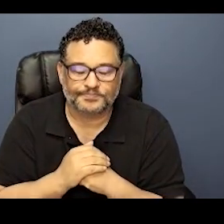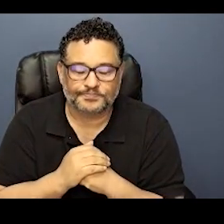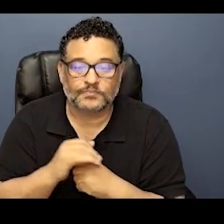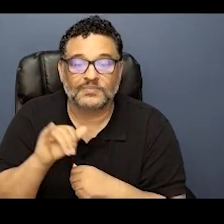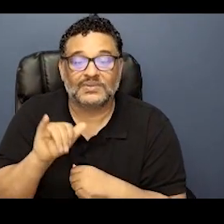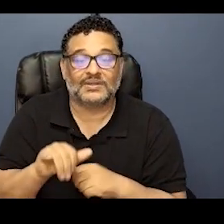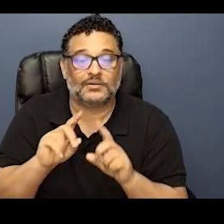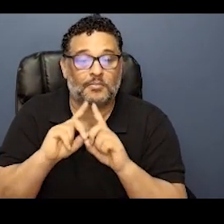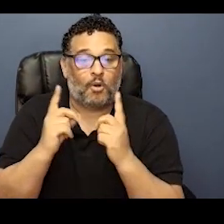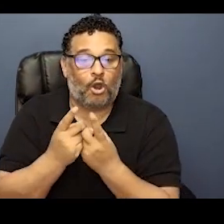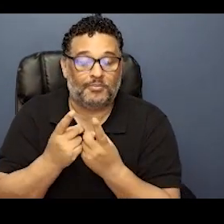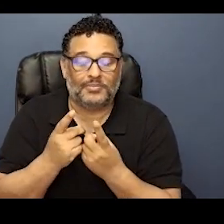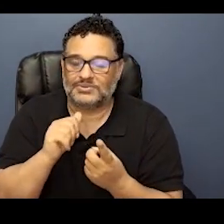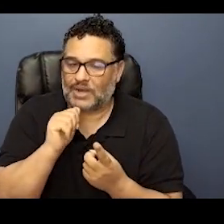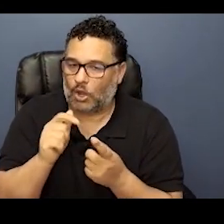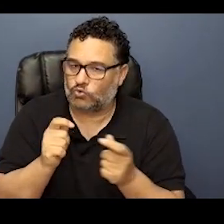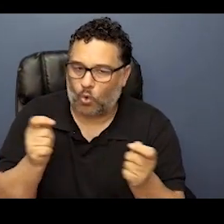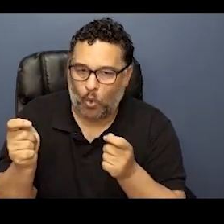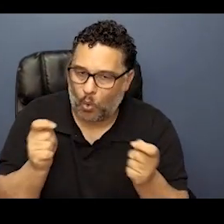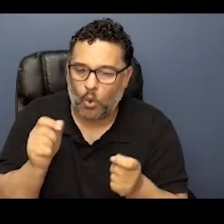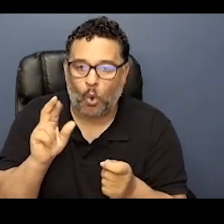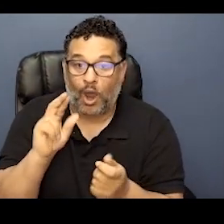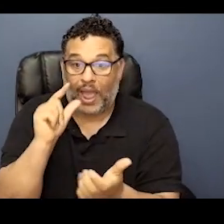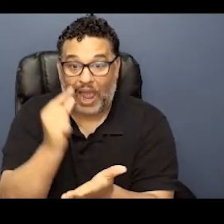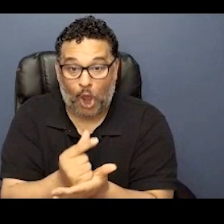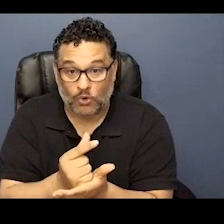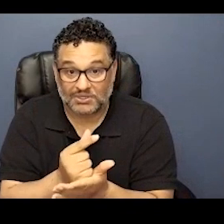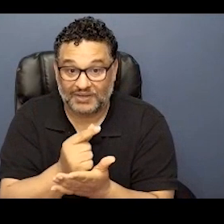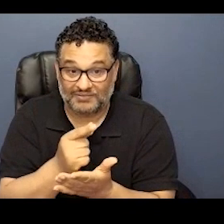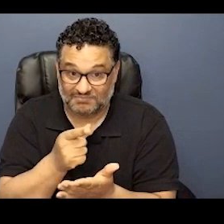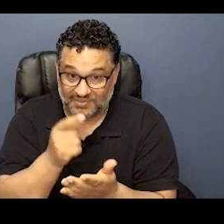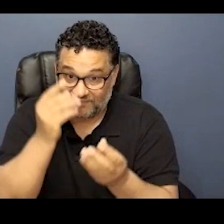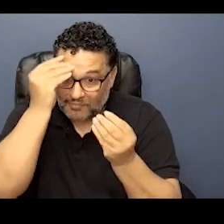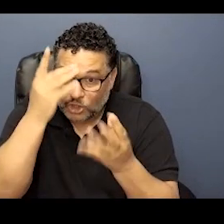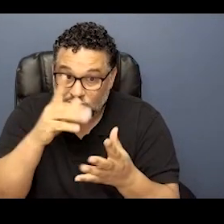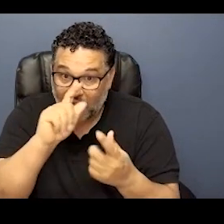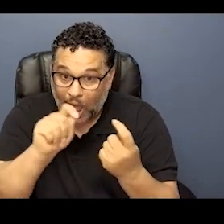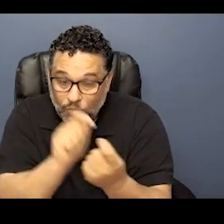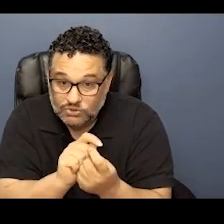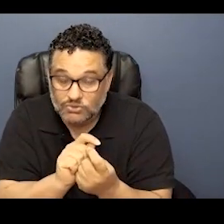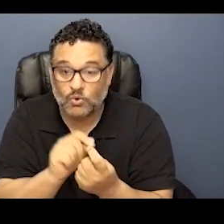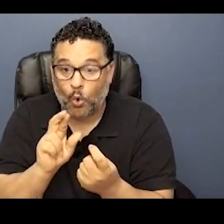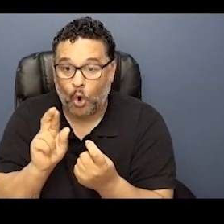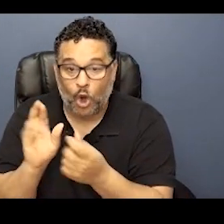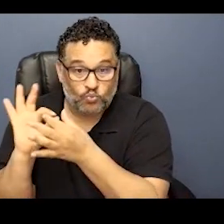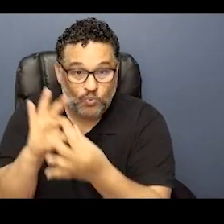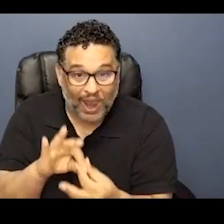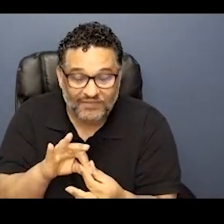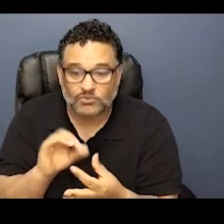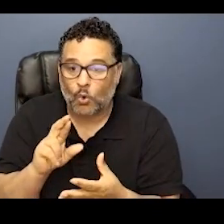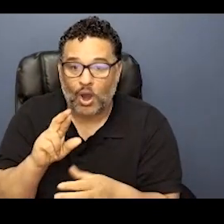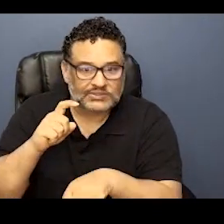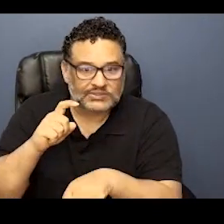The Department does not control or guarantee the accuracy, relevance, timeliness,